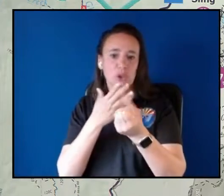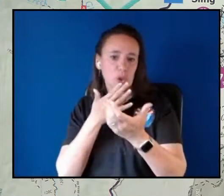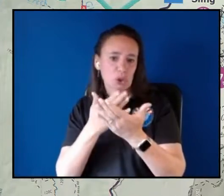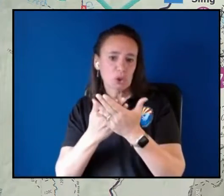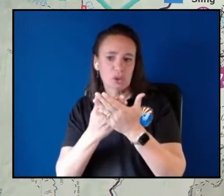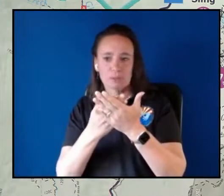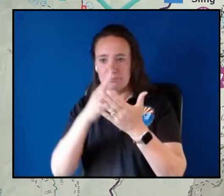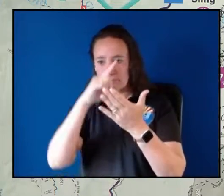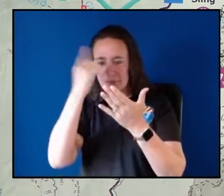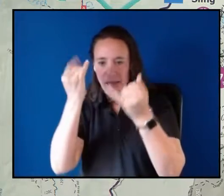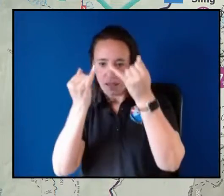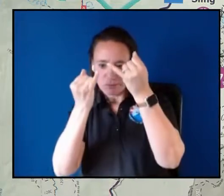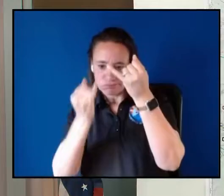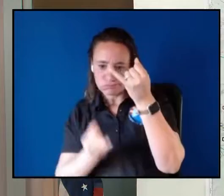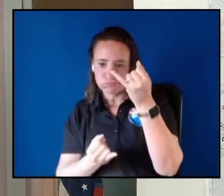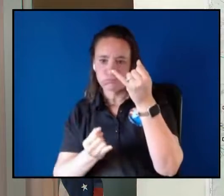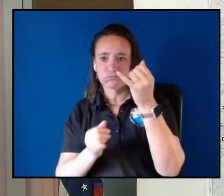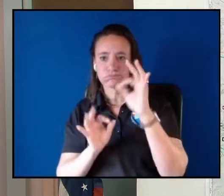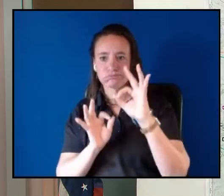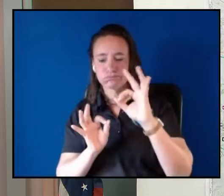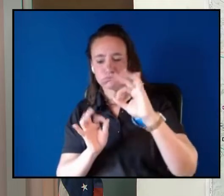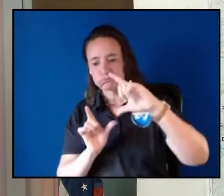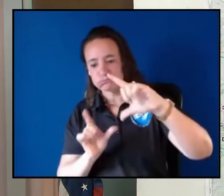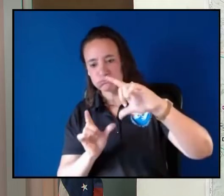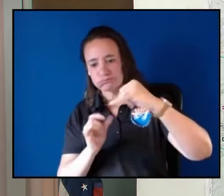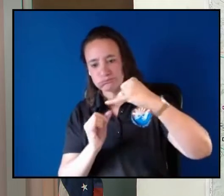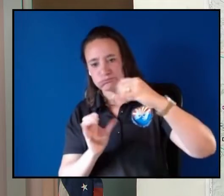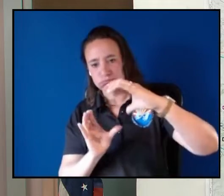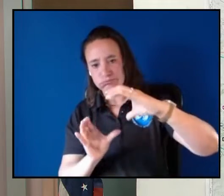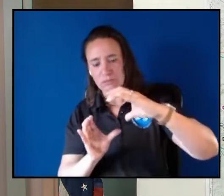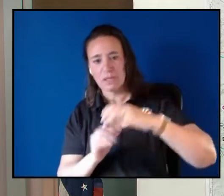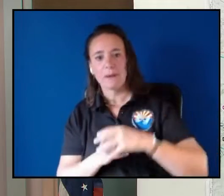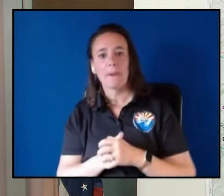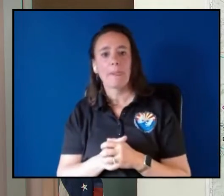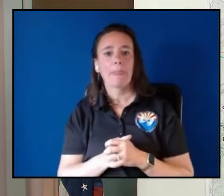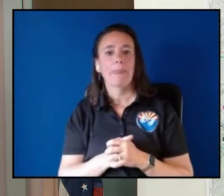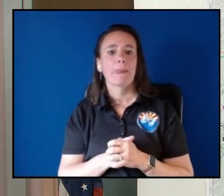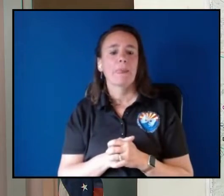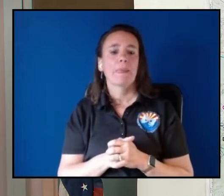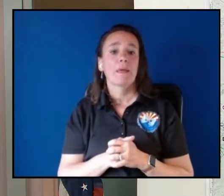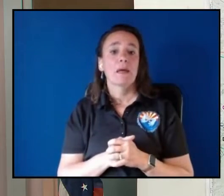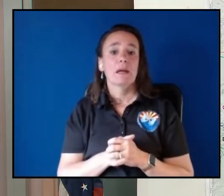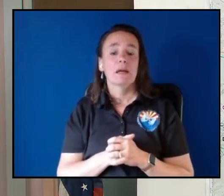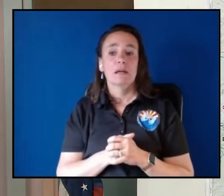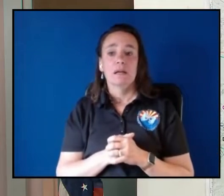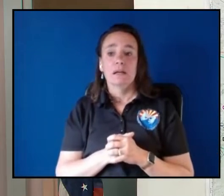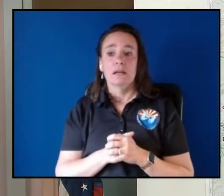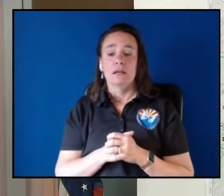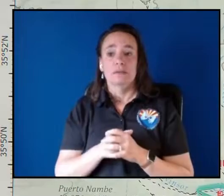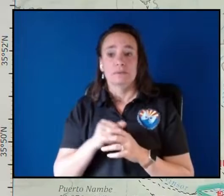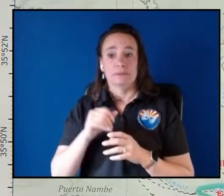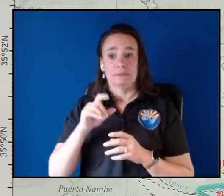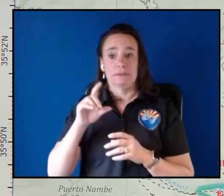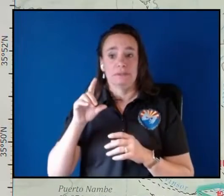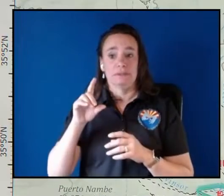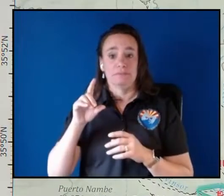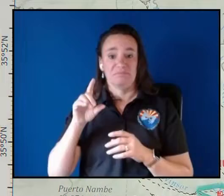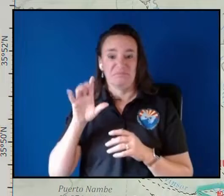Coming on up into what we call Division "Foxtrot", Those folks are still continuing to work on